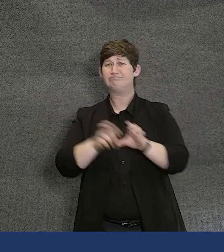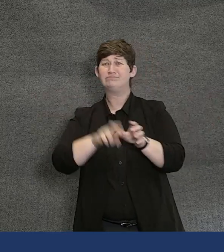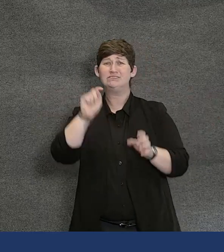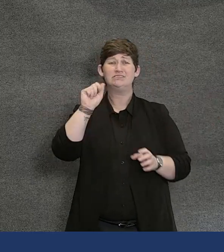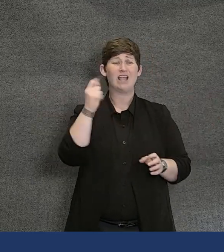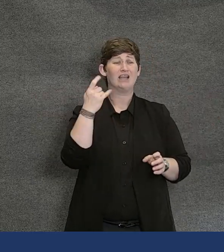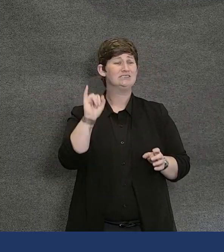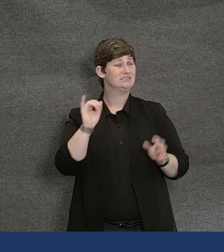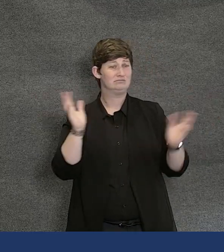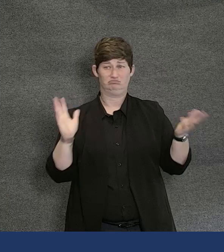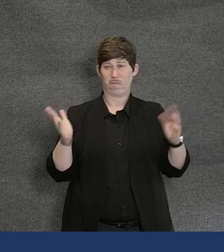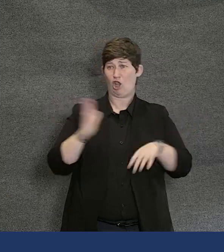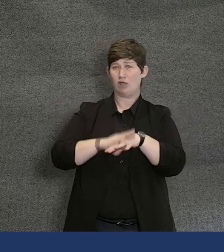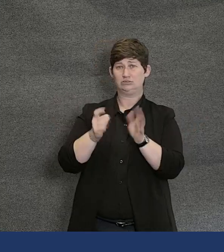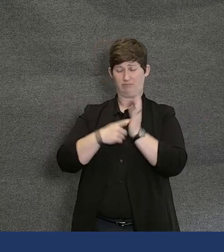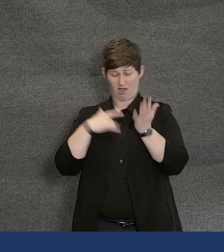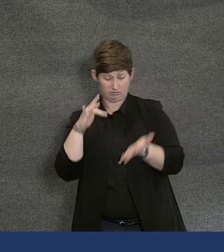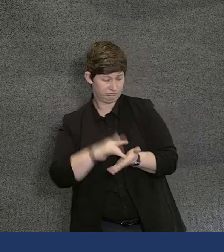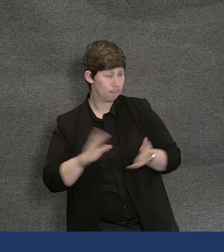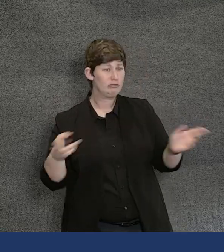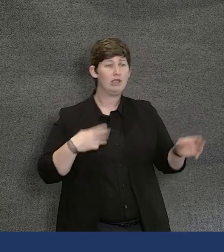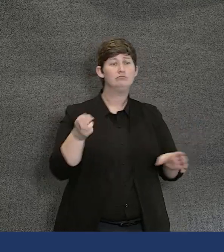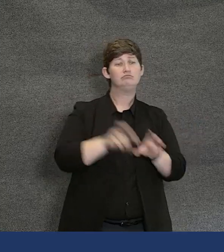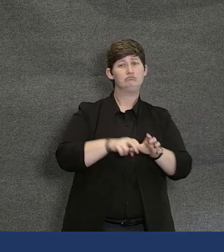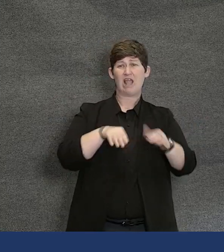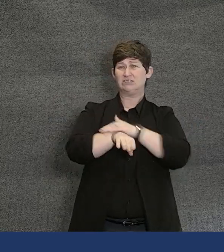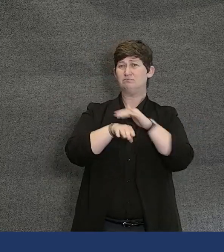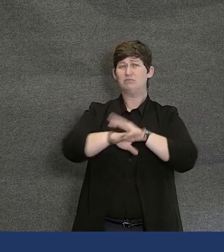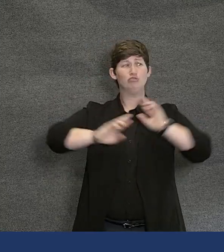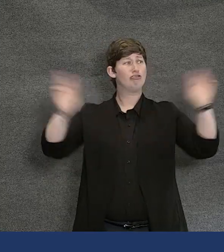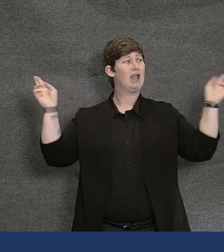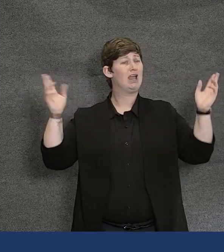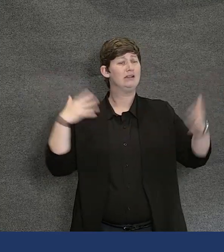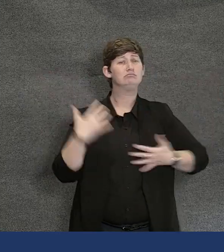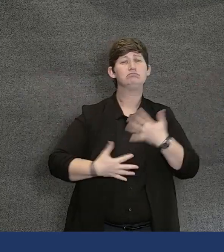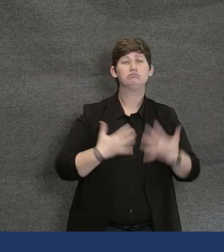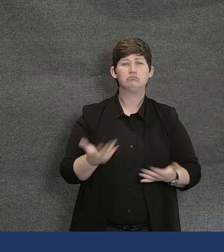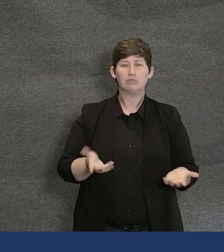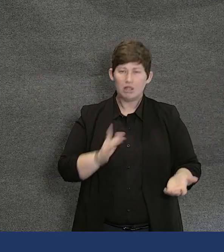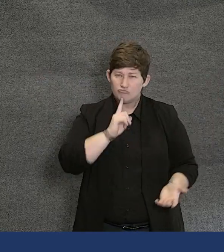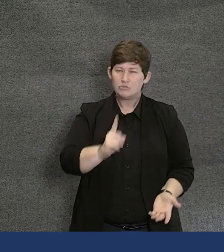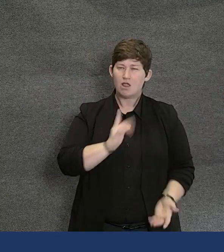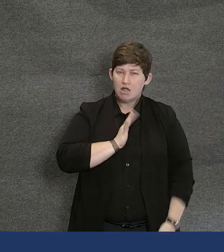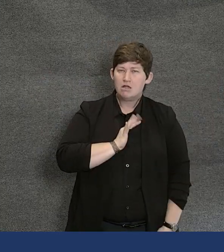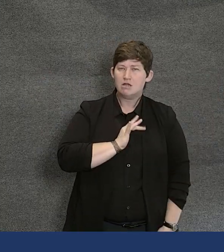Actually, in my own personal experience, I've seen it happen. And so, hopefully, in the next couple of years,